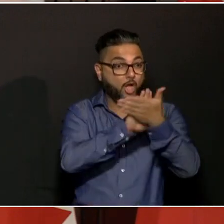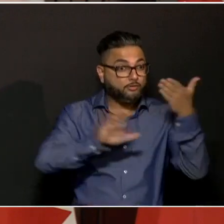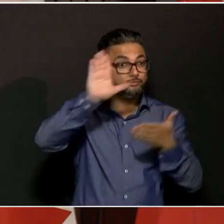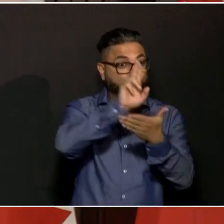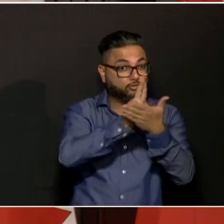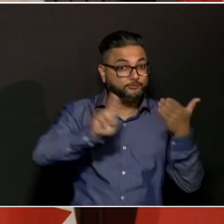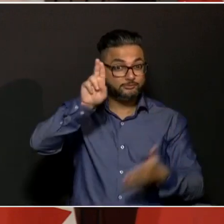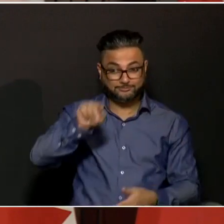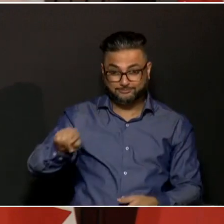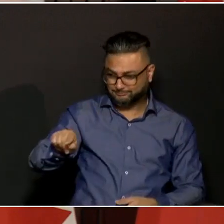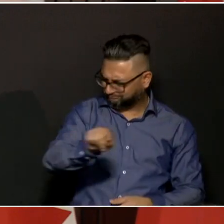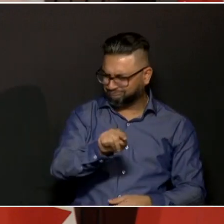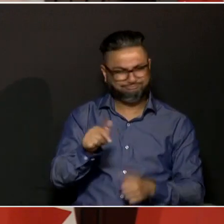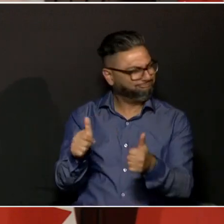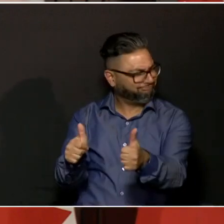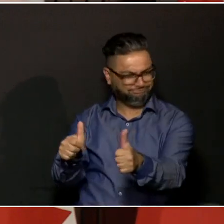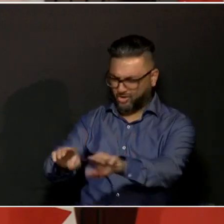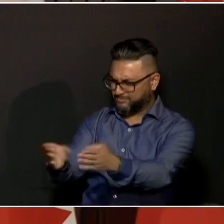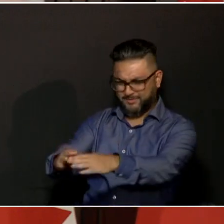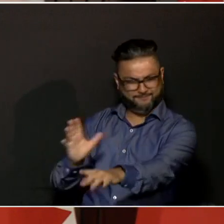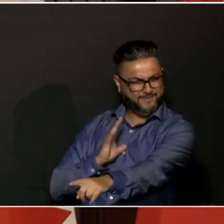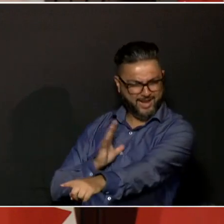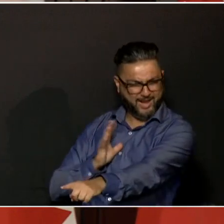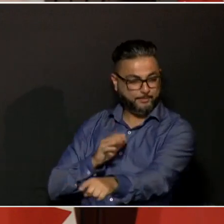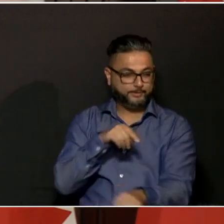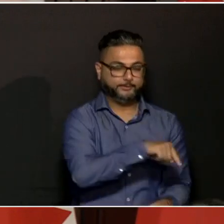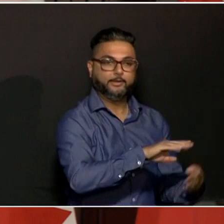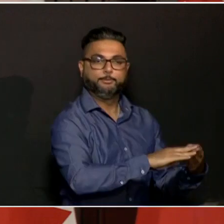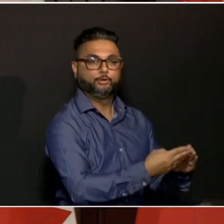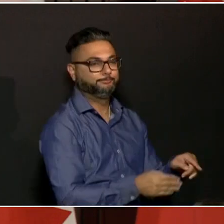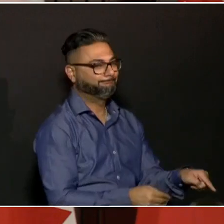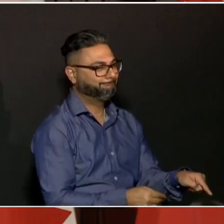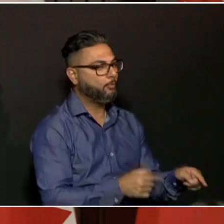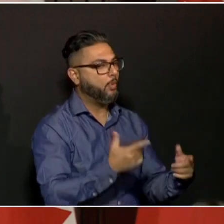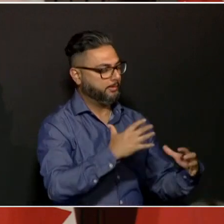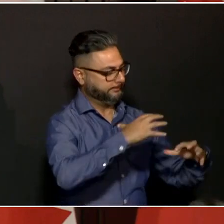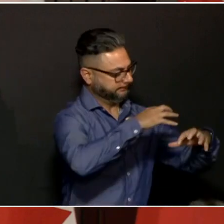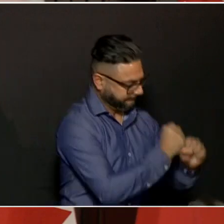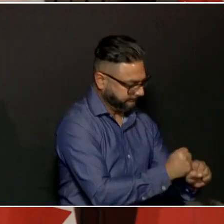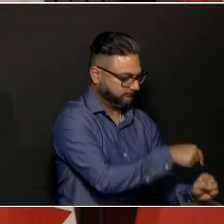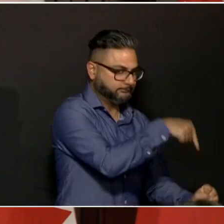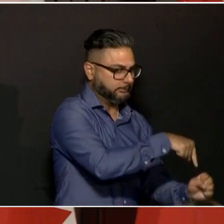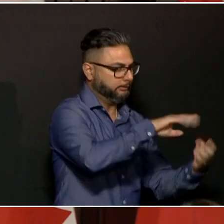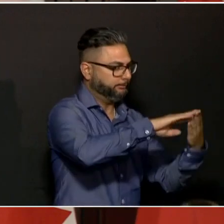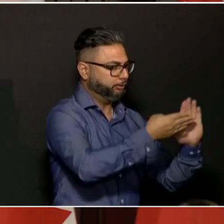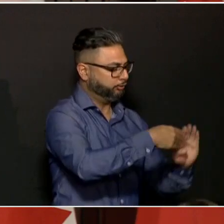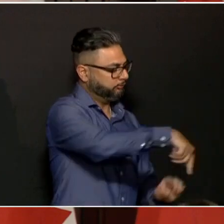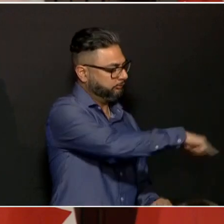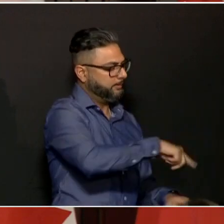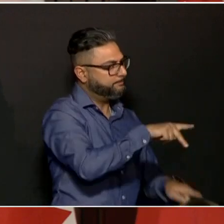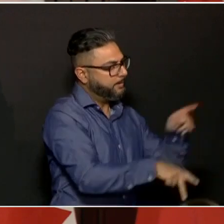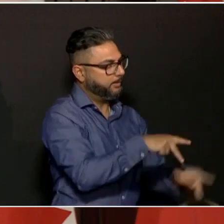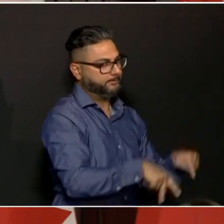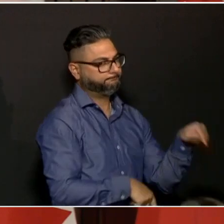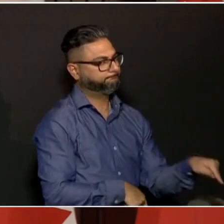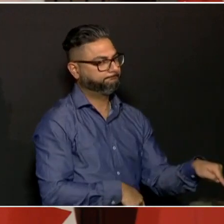postsecondary institutions and businesses open, and of course, protect our most vulnerable residents. Together we will continue to work